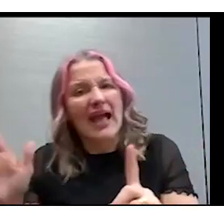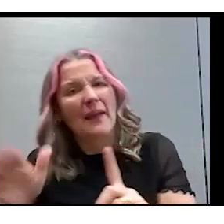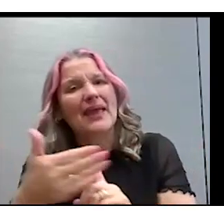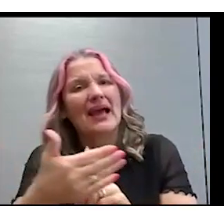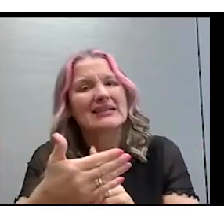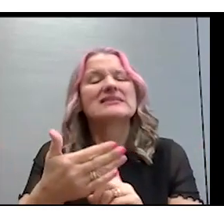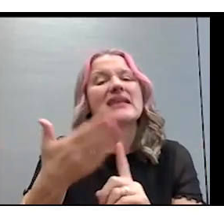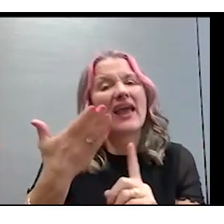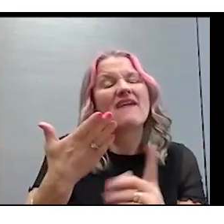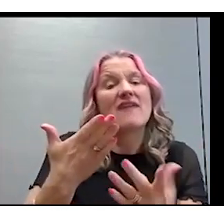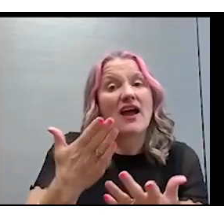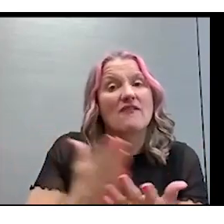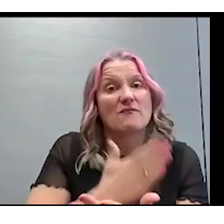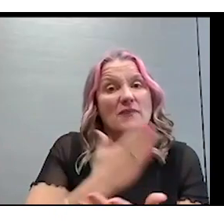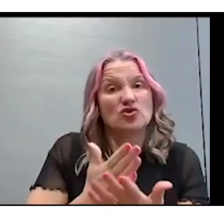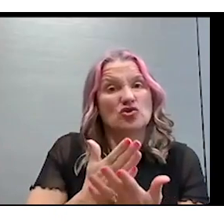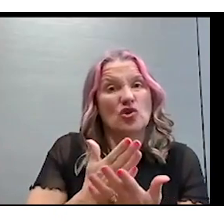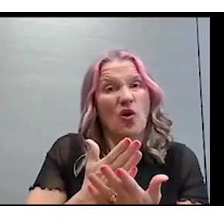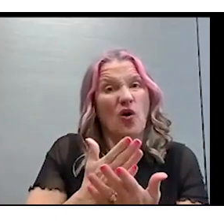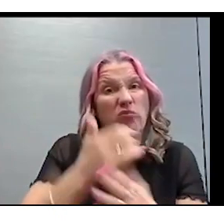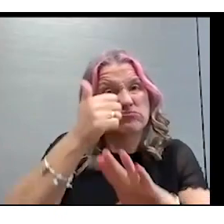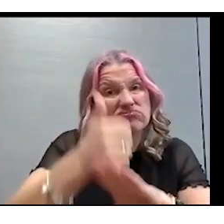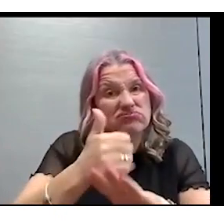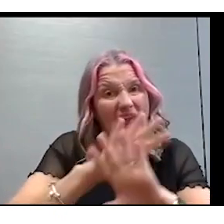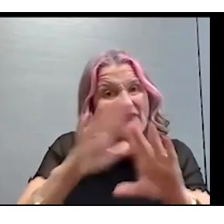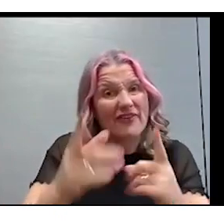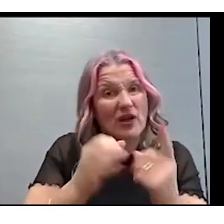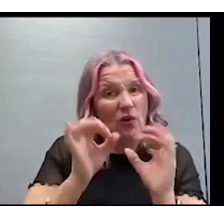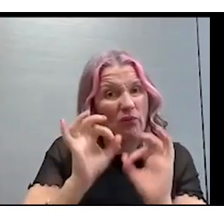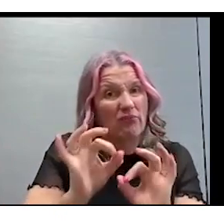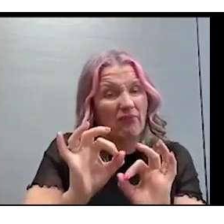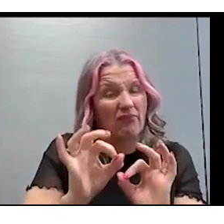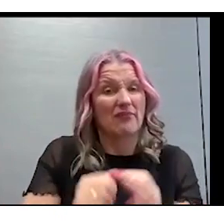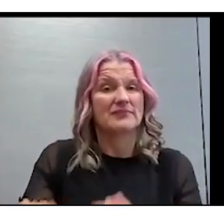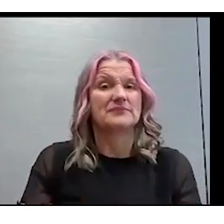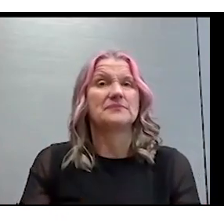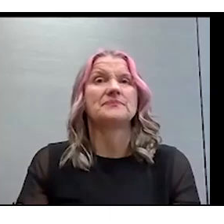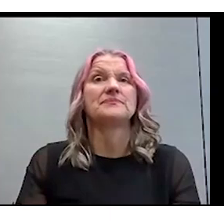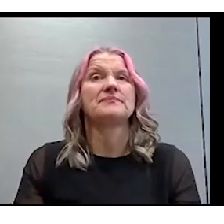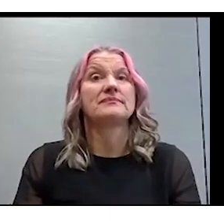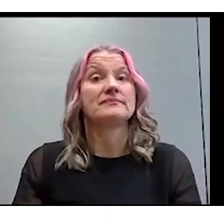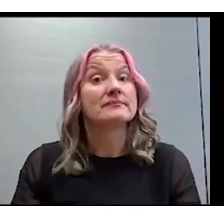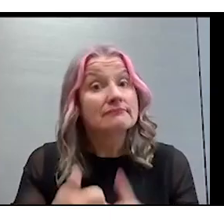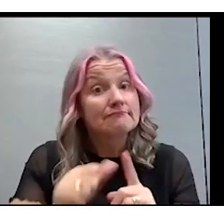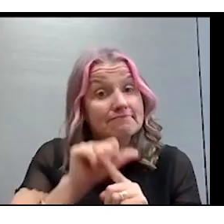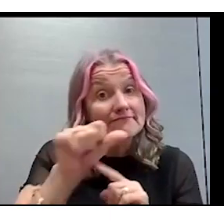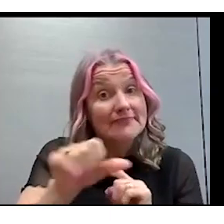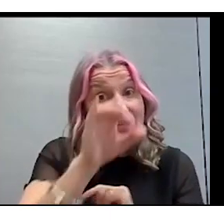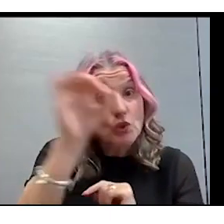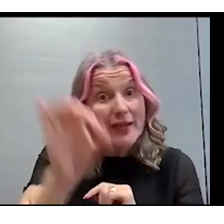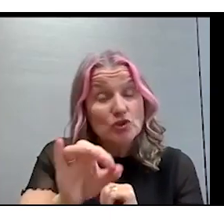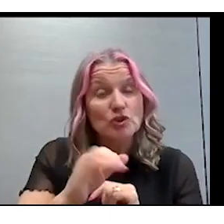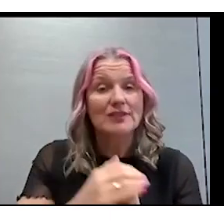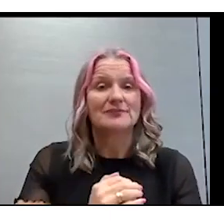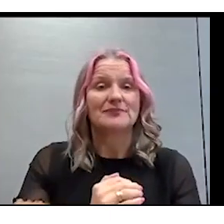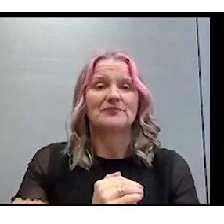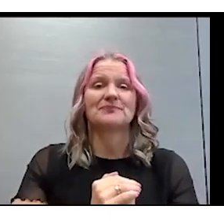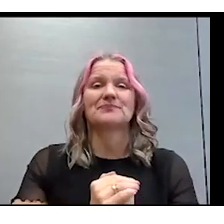the model and putting the right card BIOS in place. Next question? [PERSON OFF CAMERA]: In the same vein,